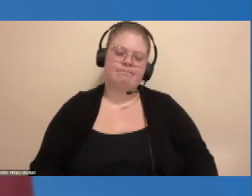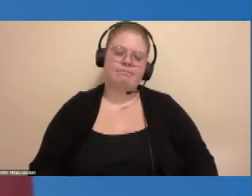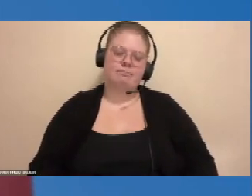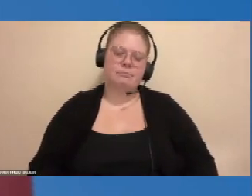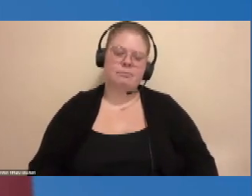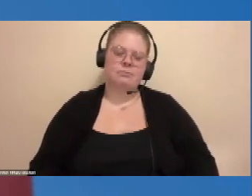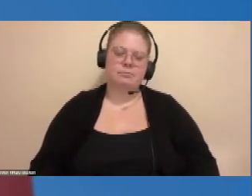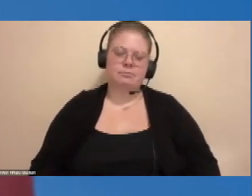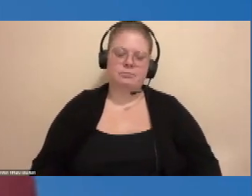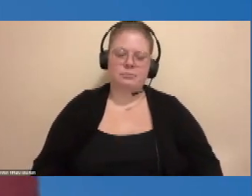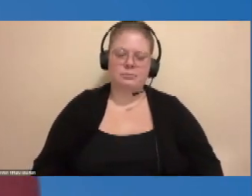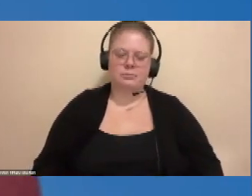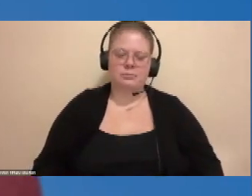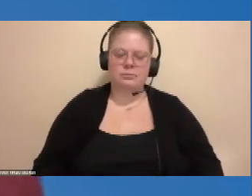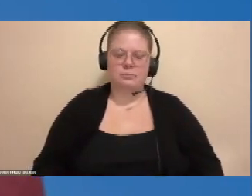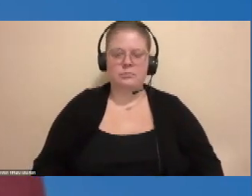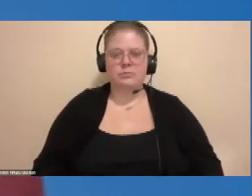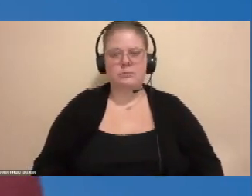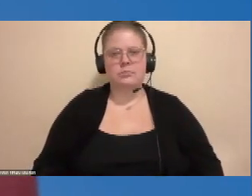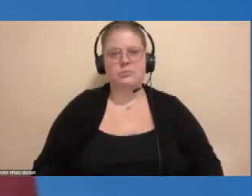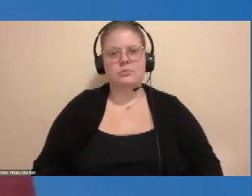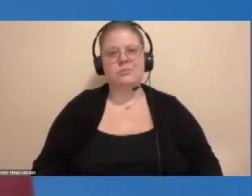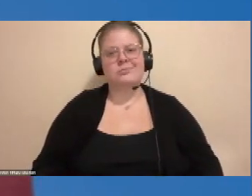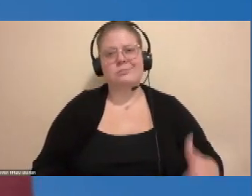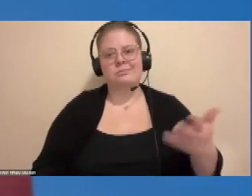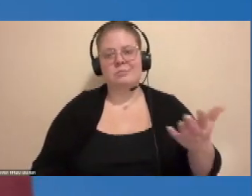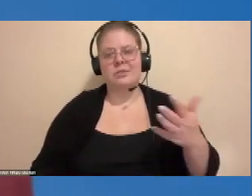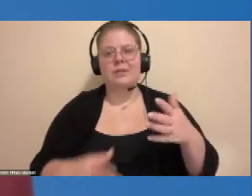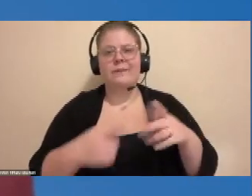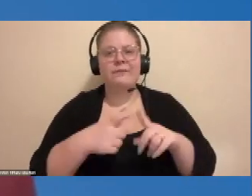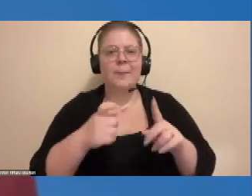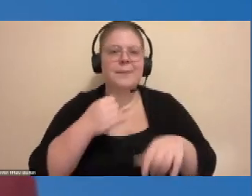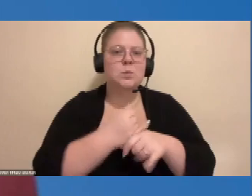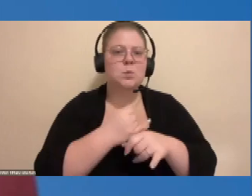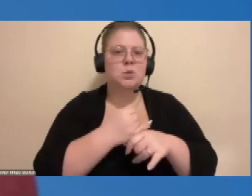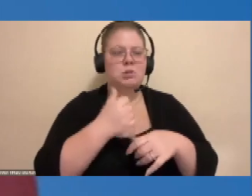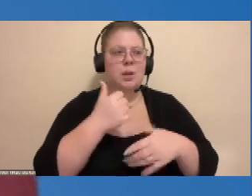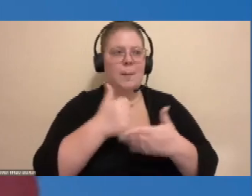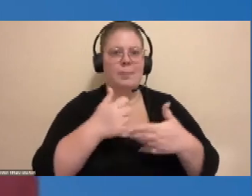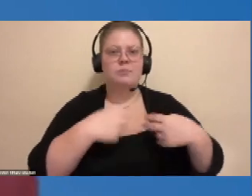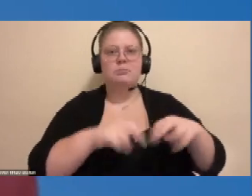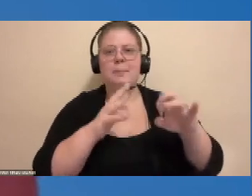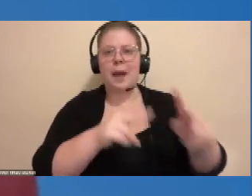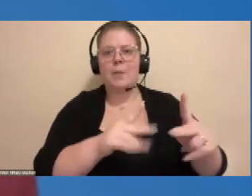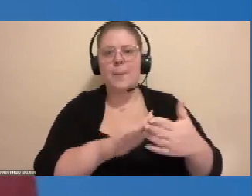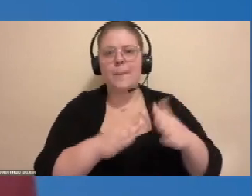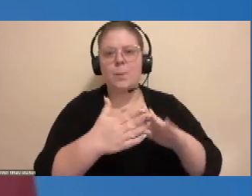people transition back to the community from institutions is a super important goal